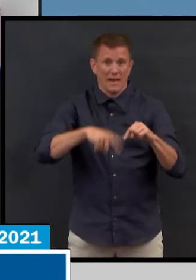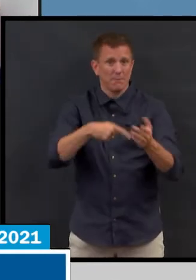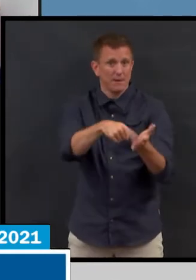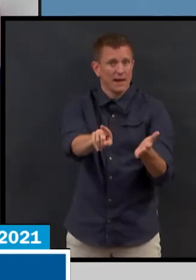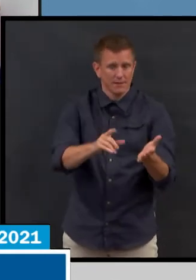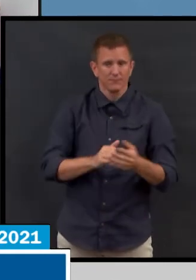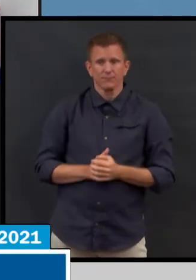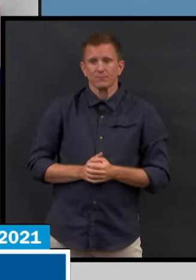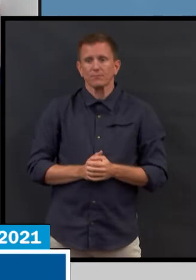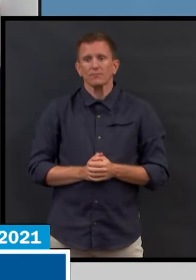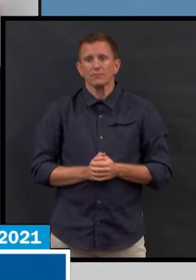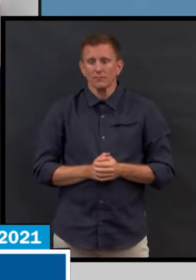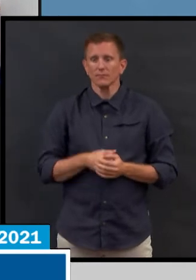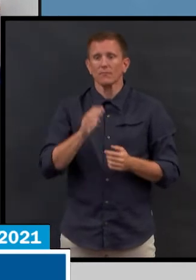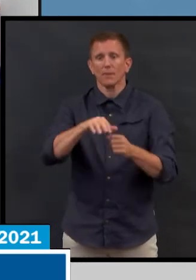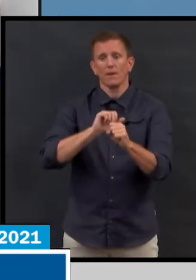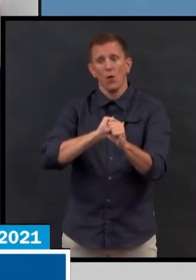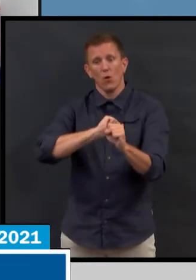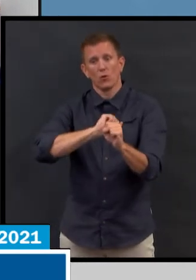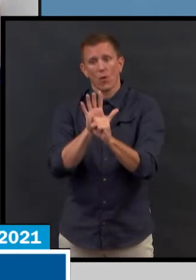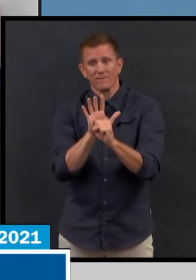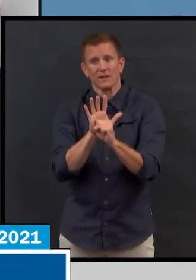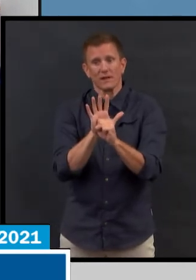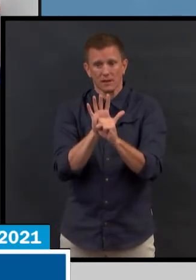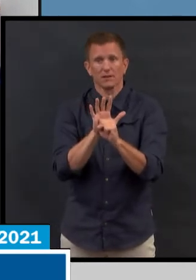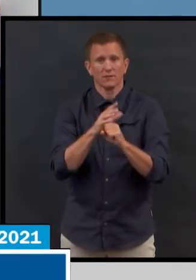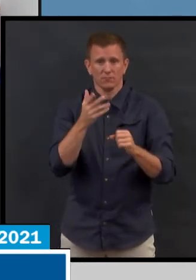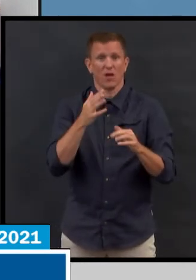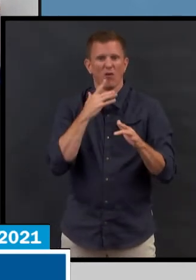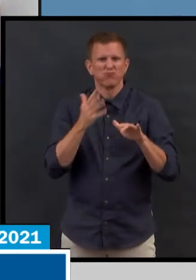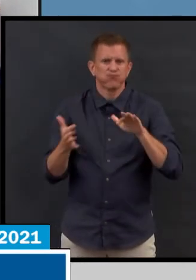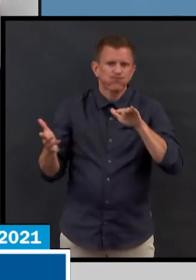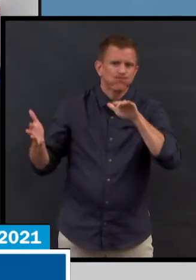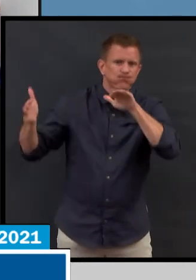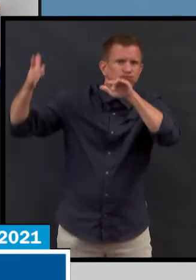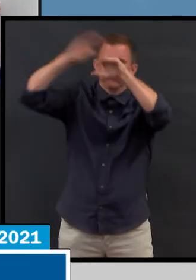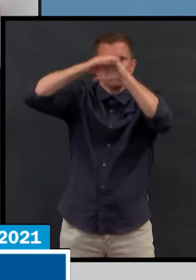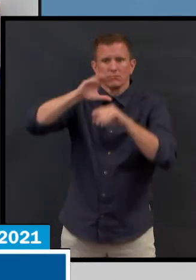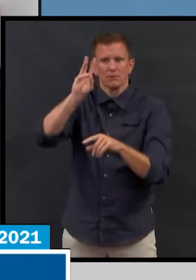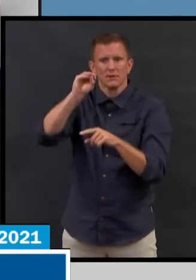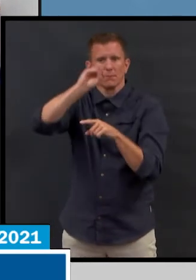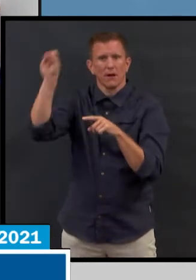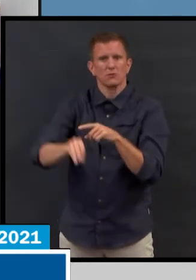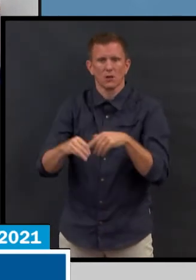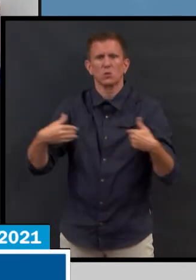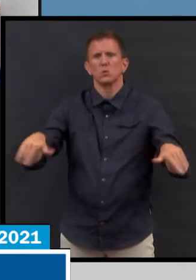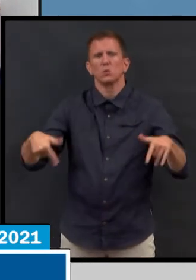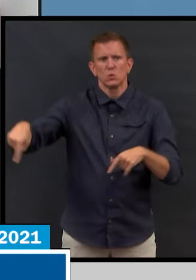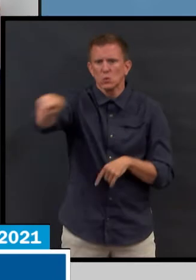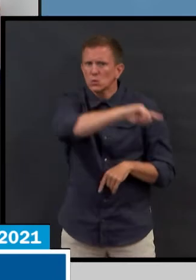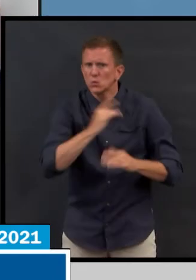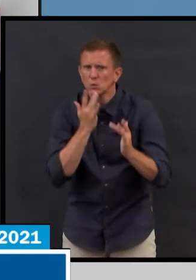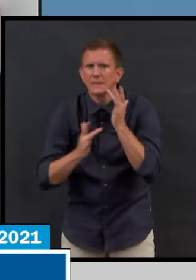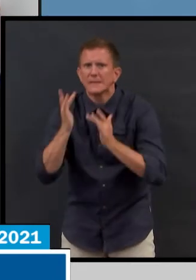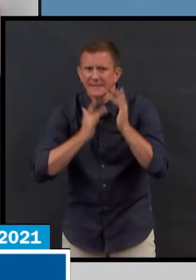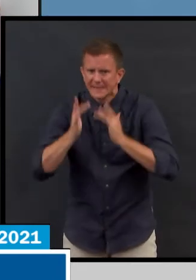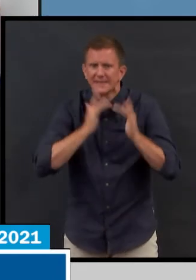60 percent in january 2021 over december 2020 we know there are a lot of people struggling